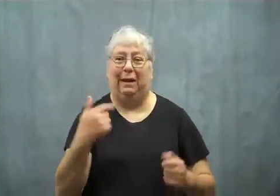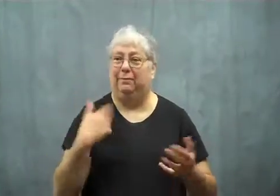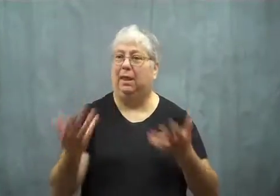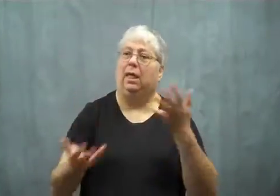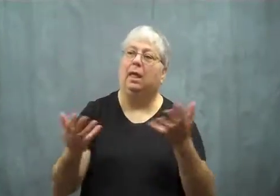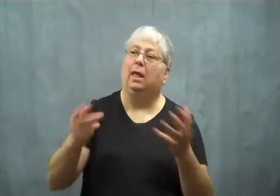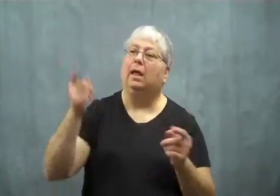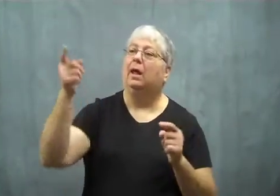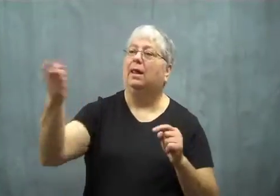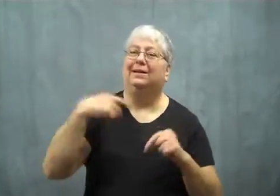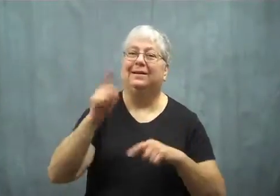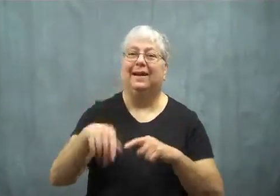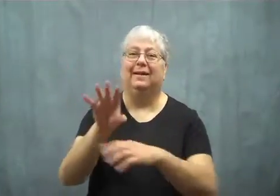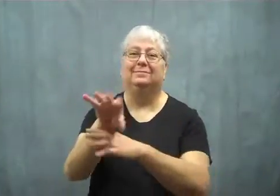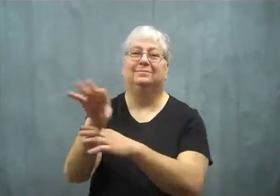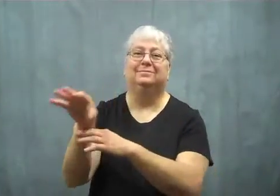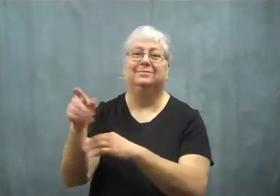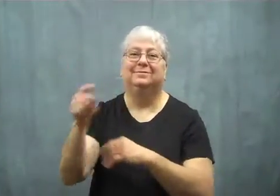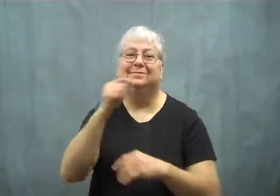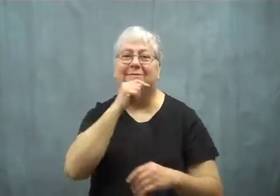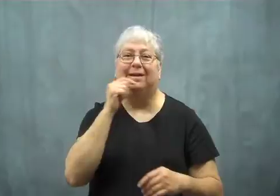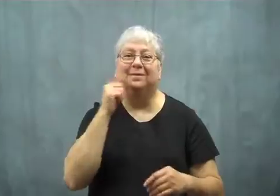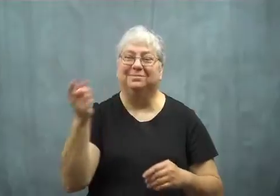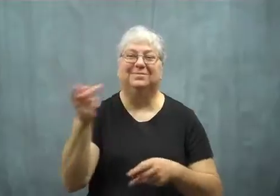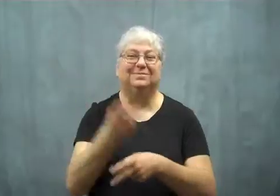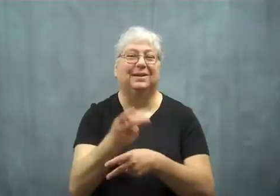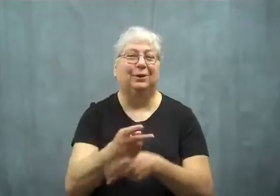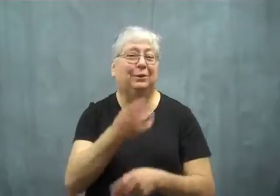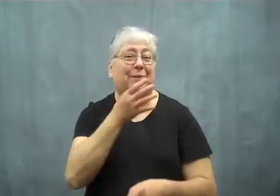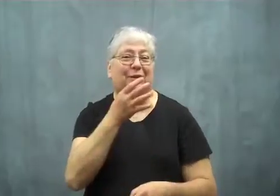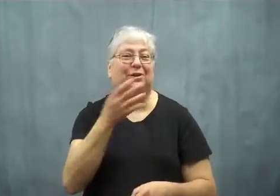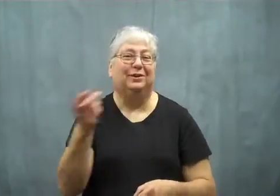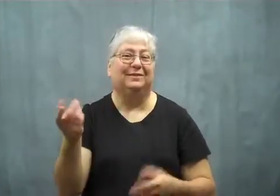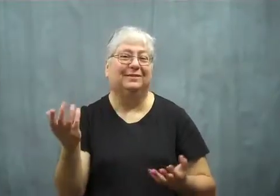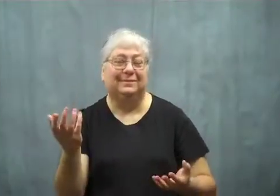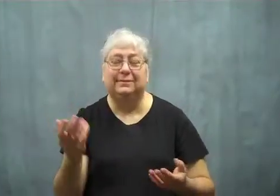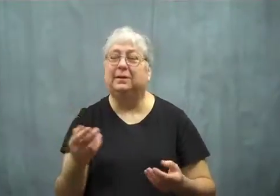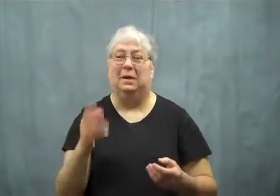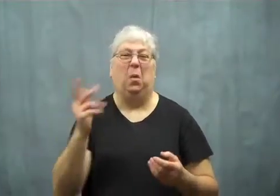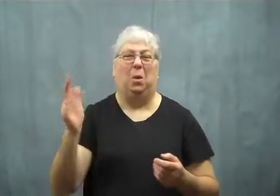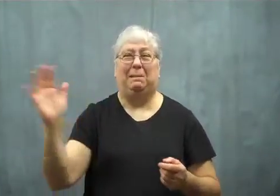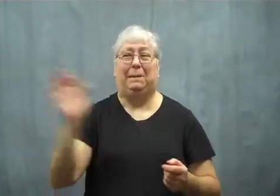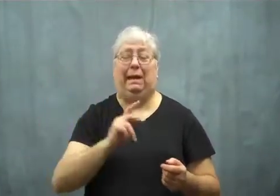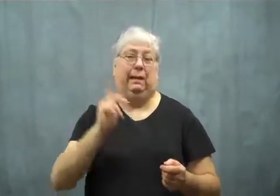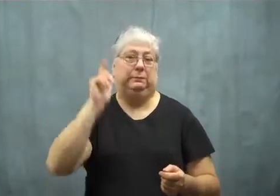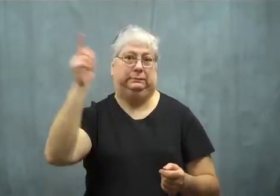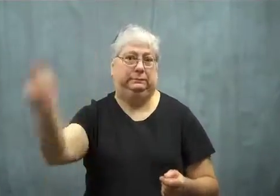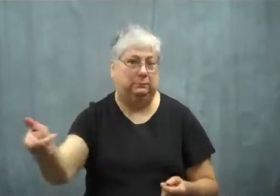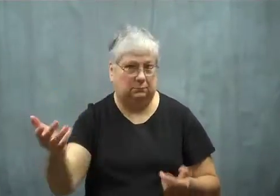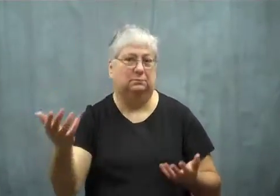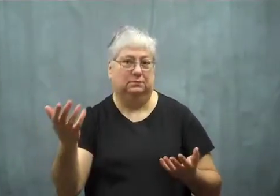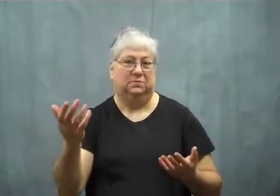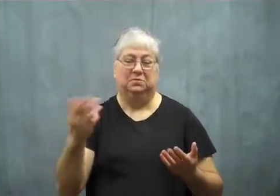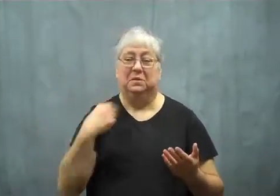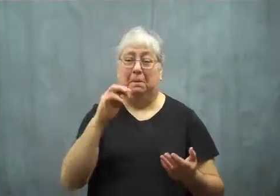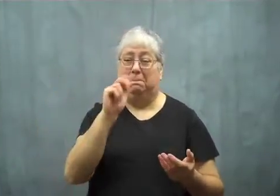While he's there taking care of his mother, I can't film him from way out here.